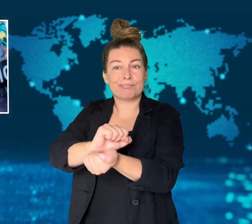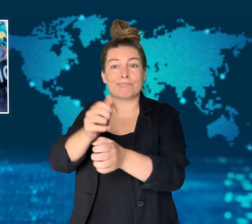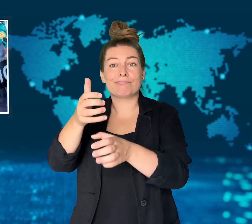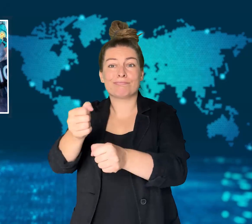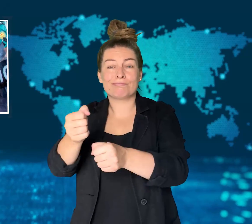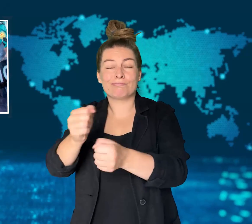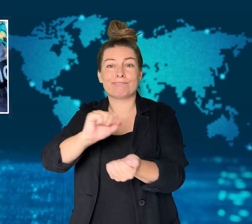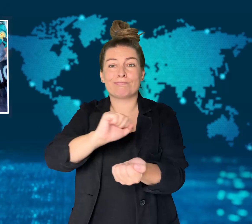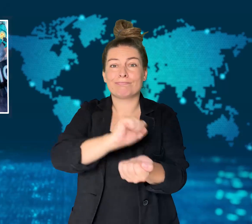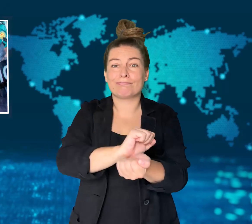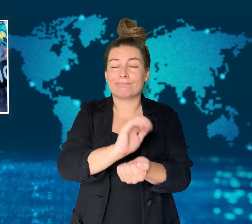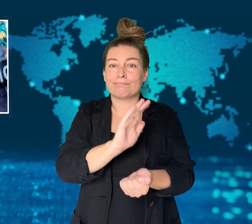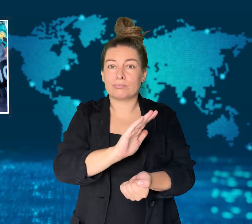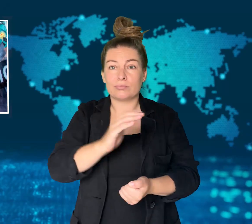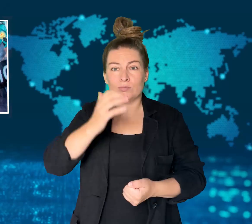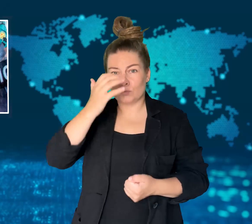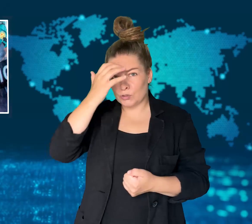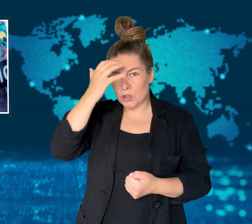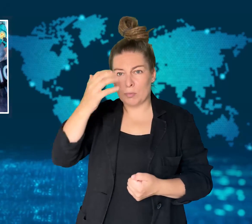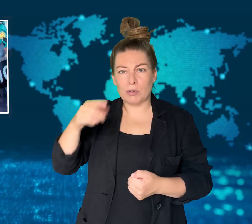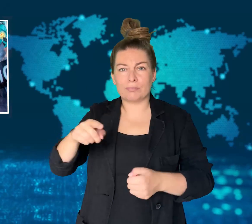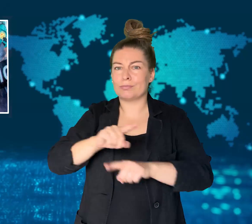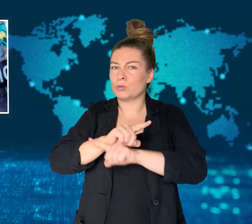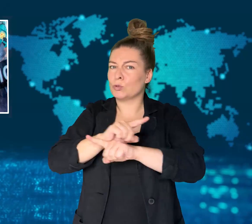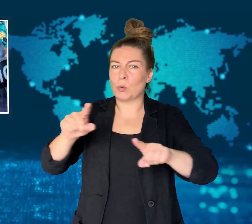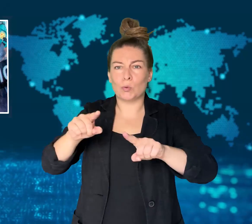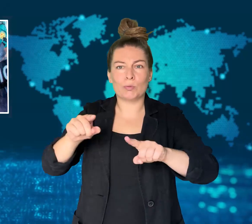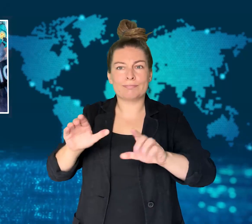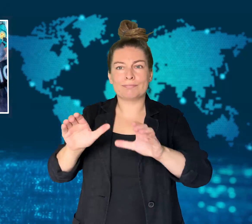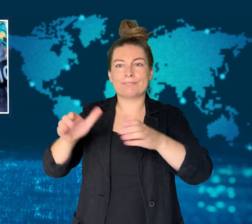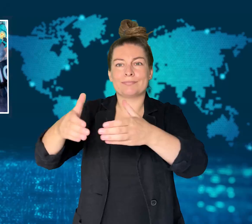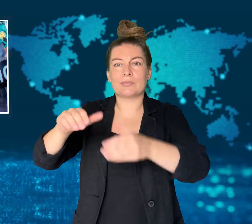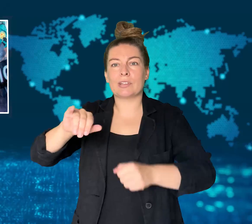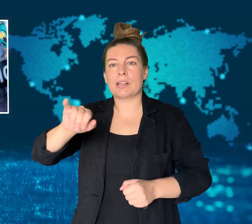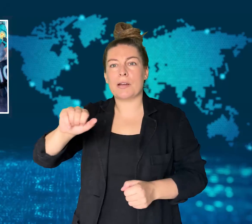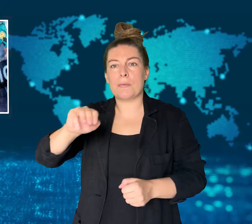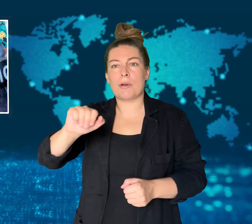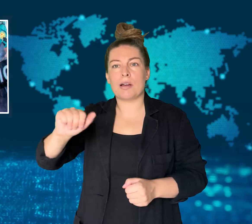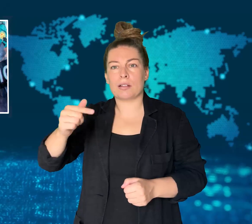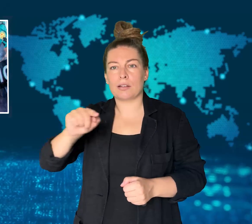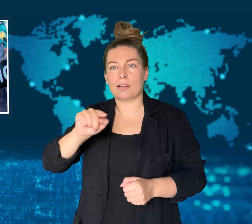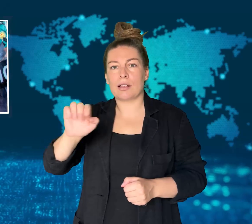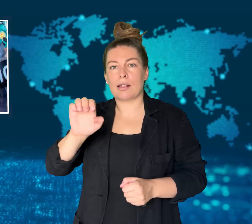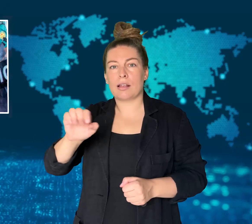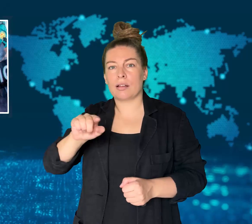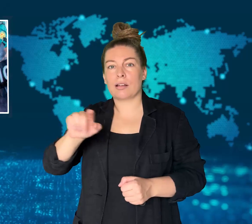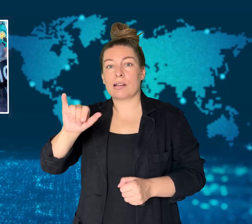The government has banned Jamaat-e-Islami,